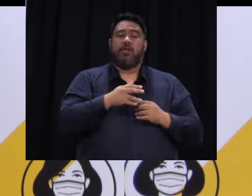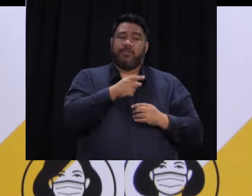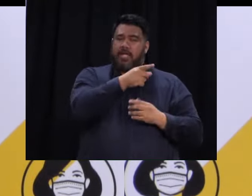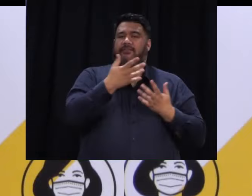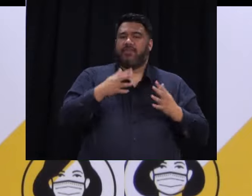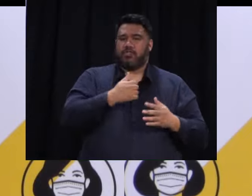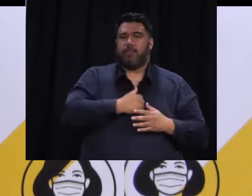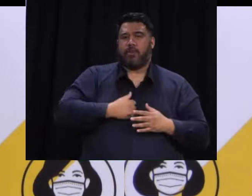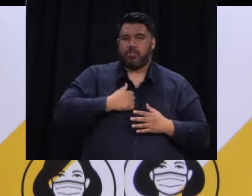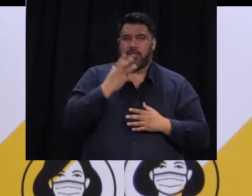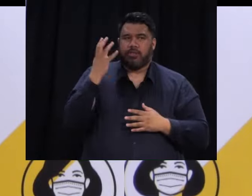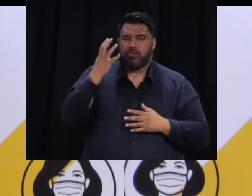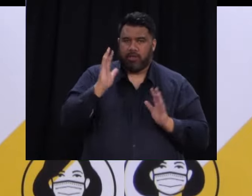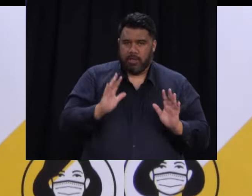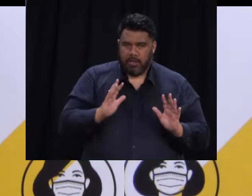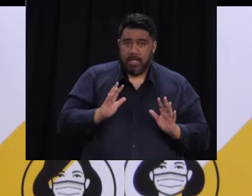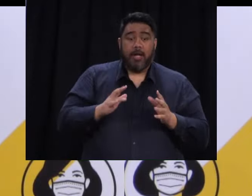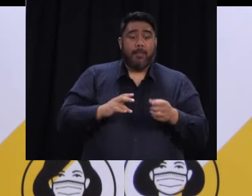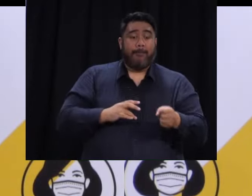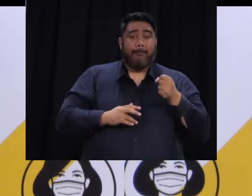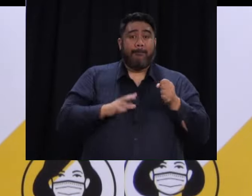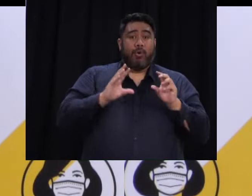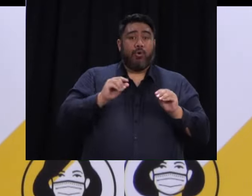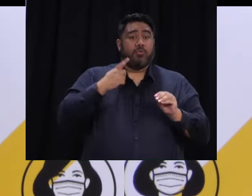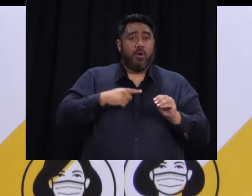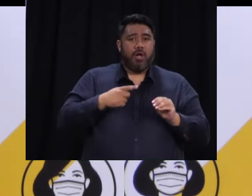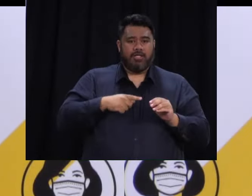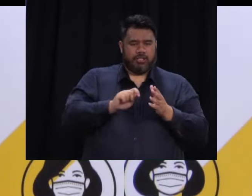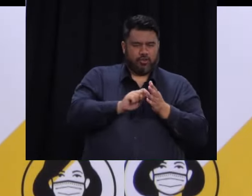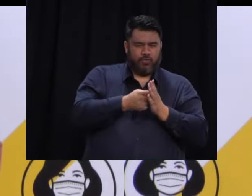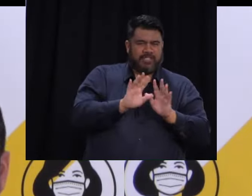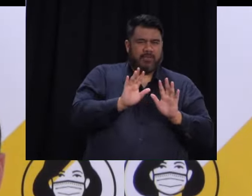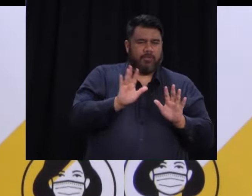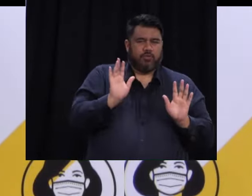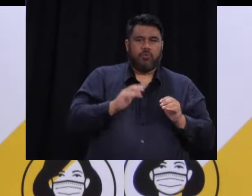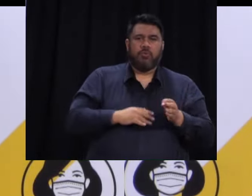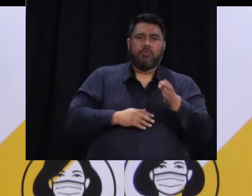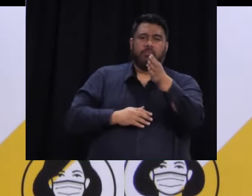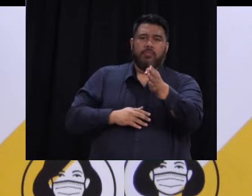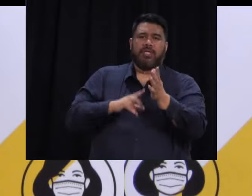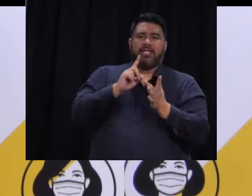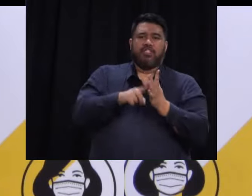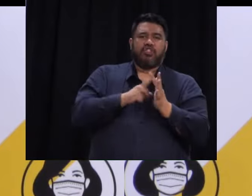offshore that it can be a very stressful experience. They have apologised for using that